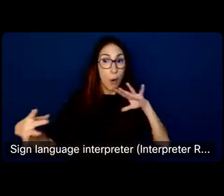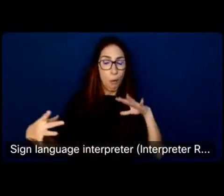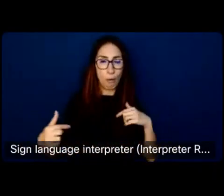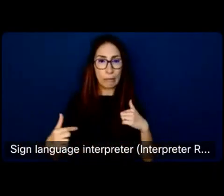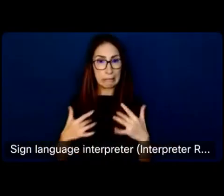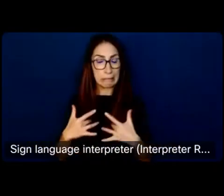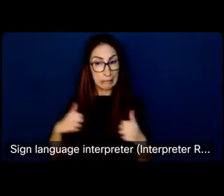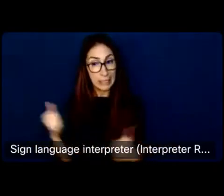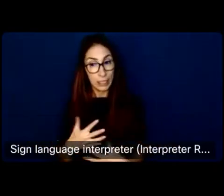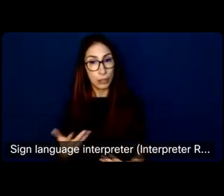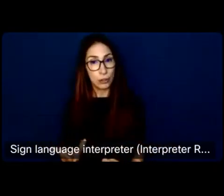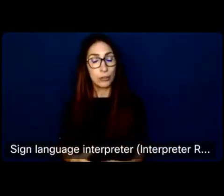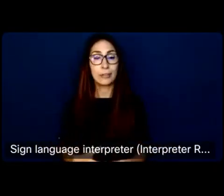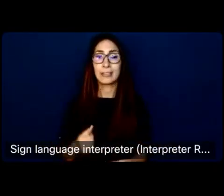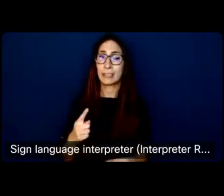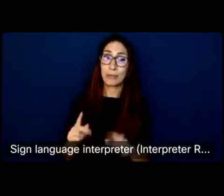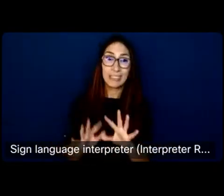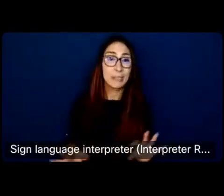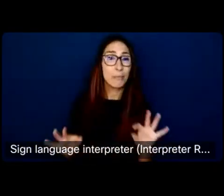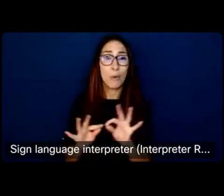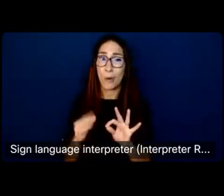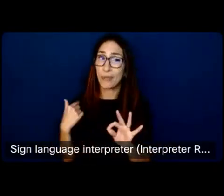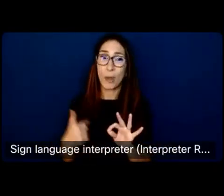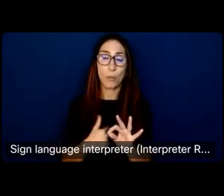are aware of, and again I can't stress it enough checking in on